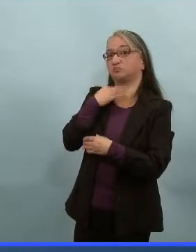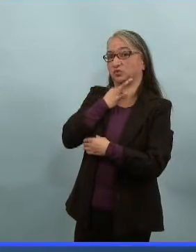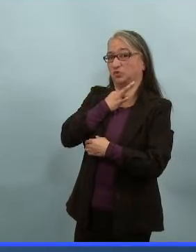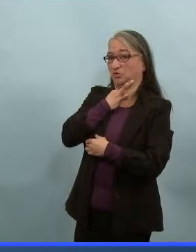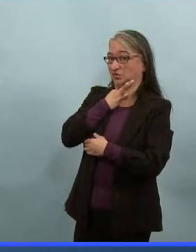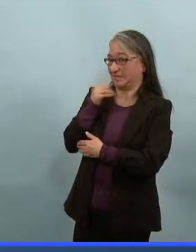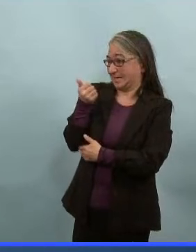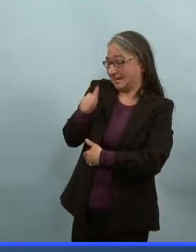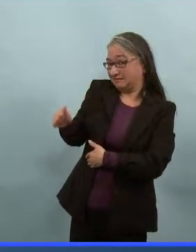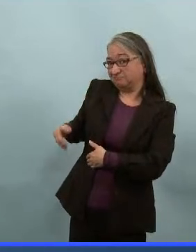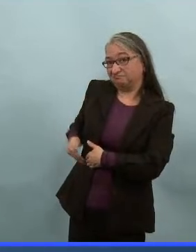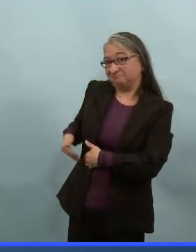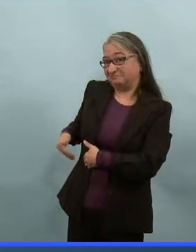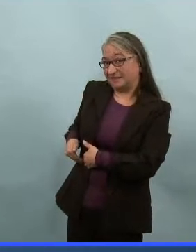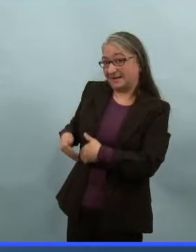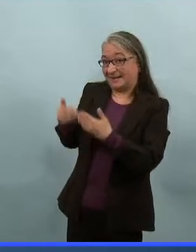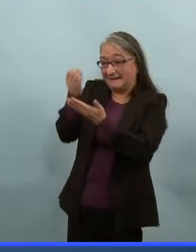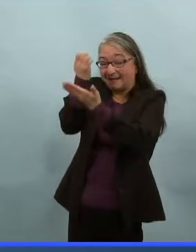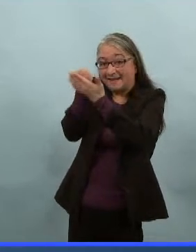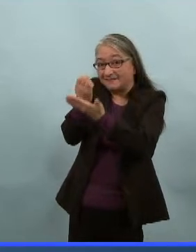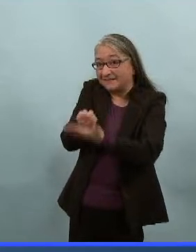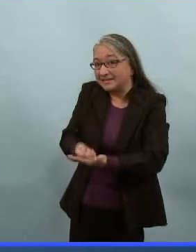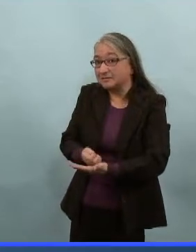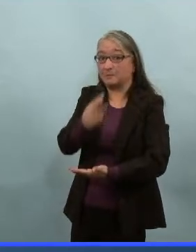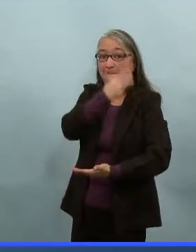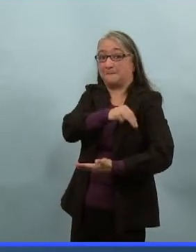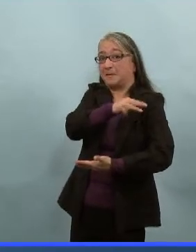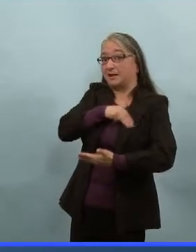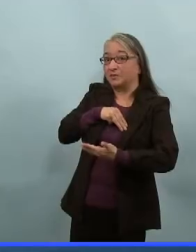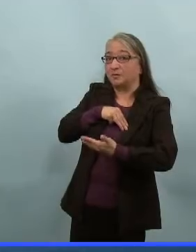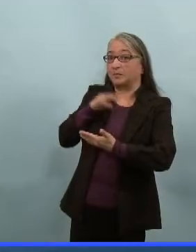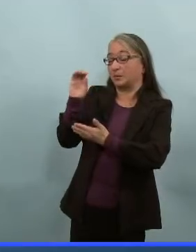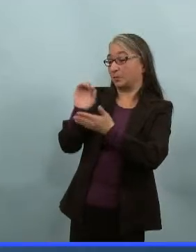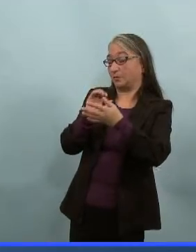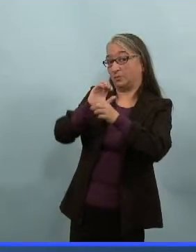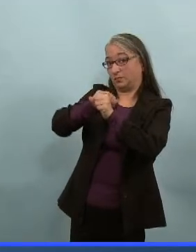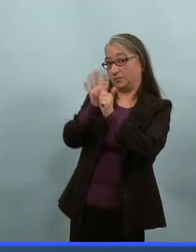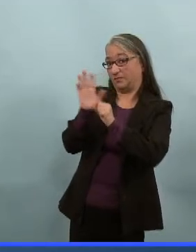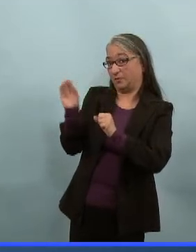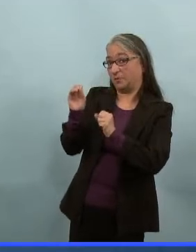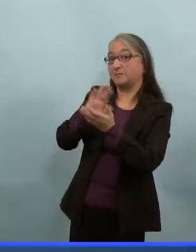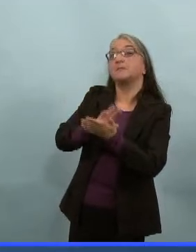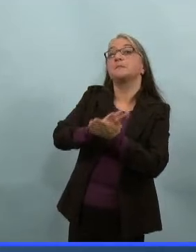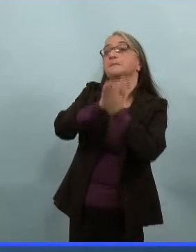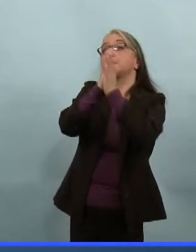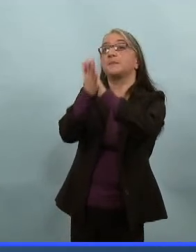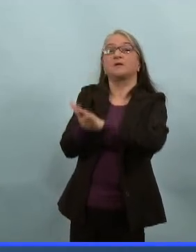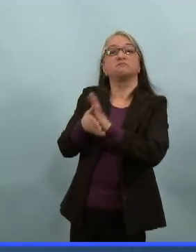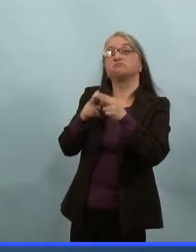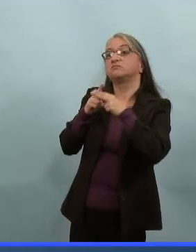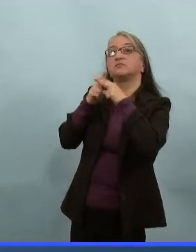omicron leading to uh long covid in people and we've heard a lot about more mild infections less